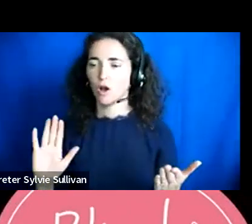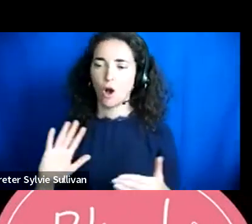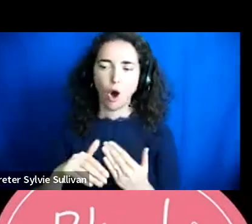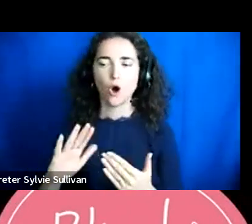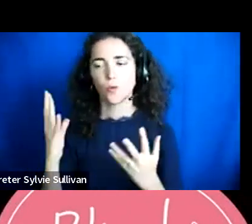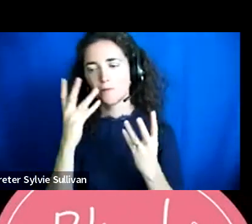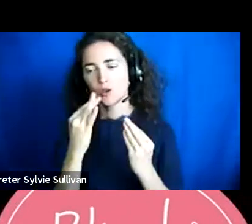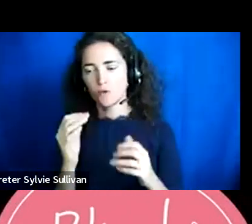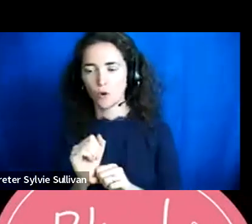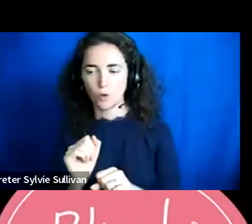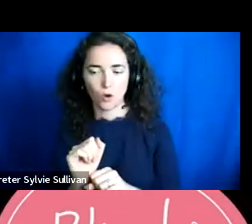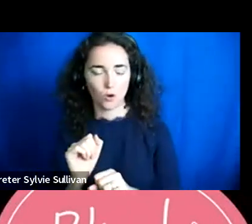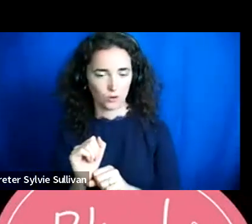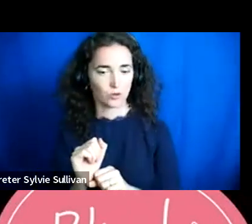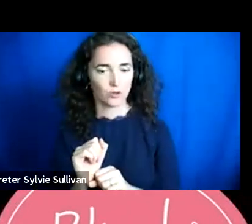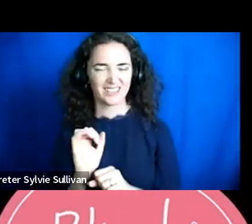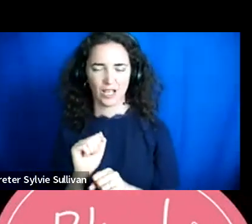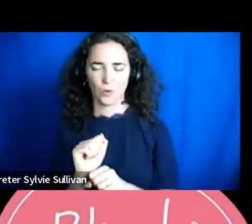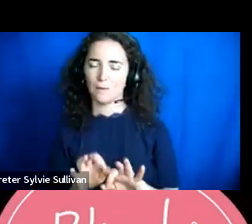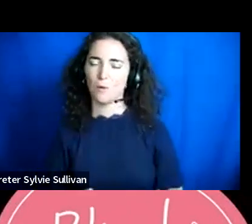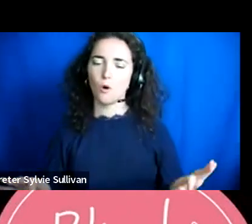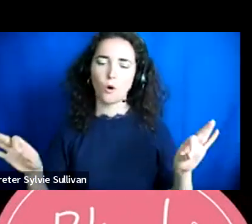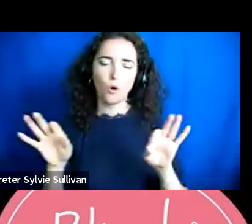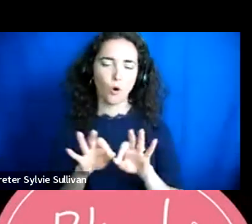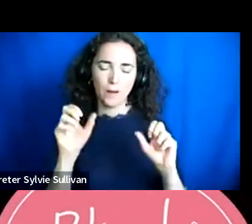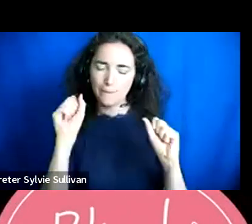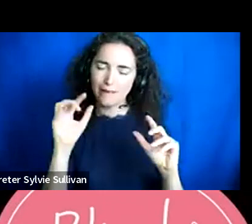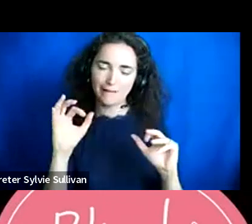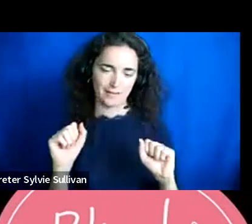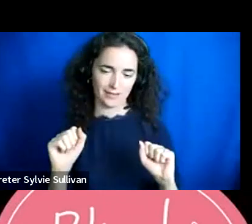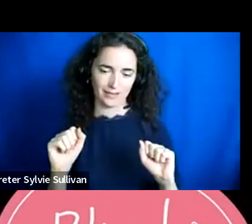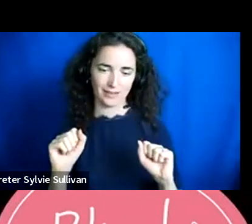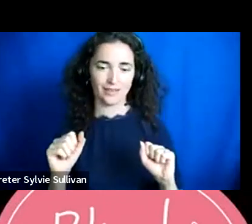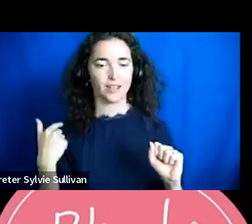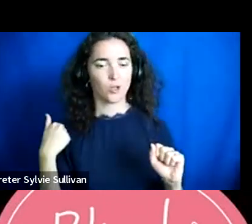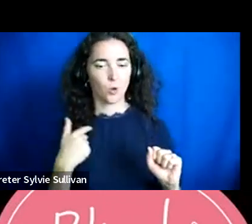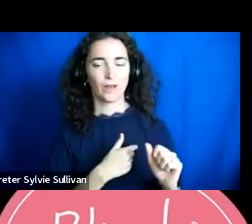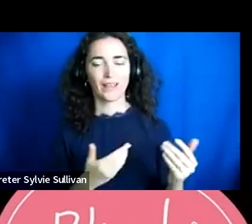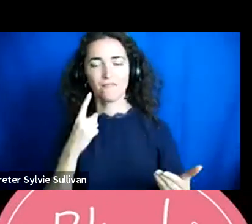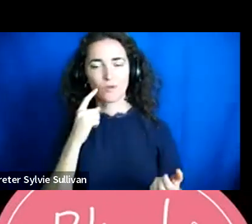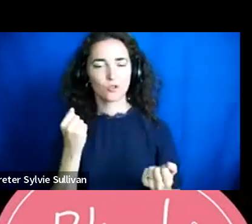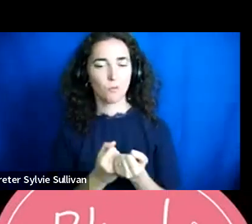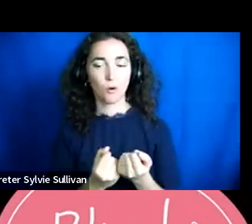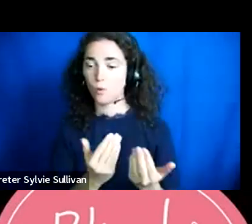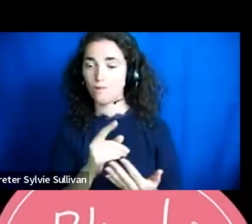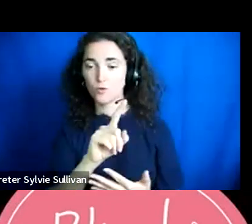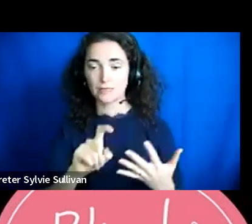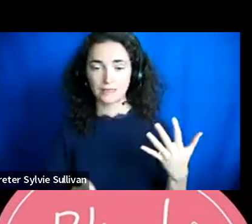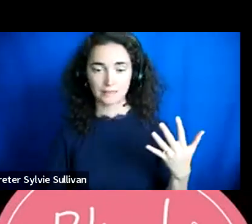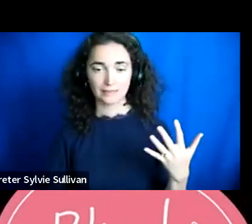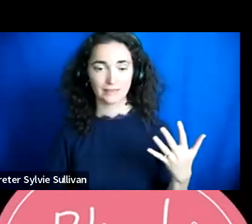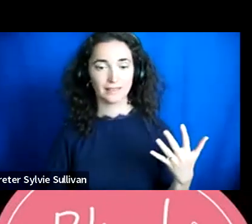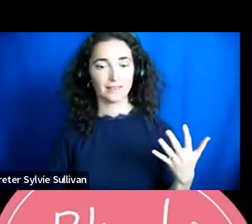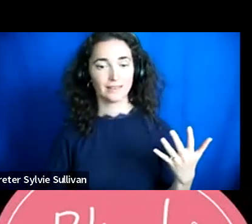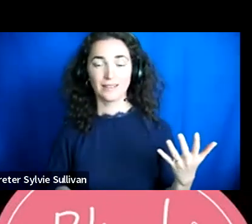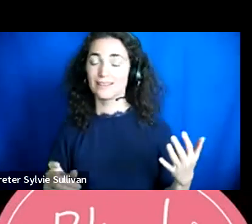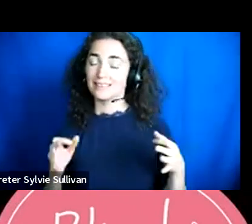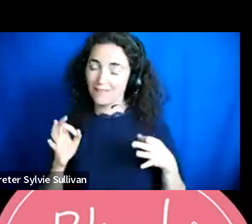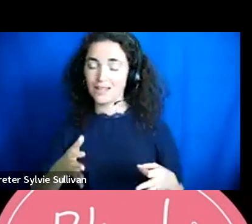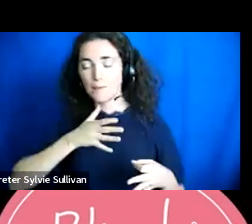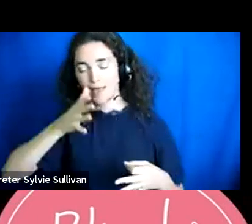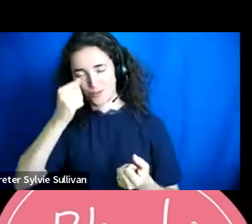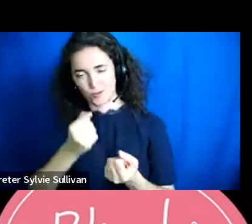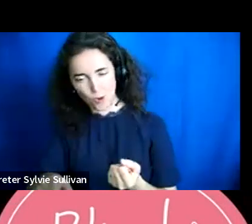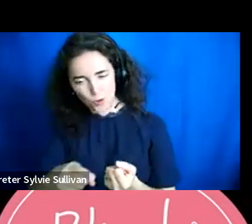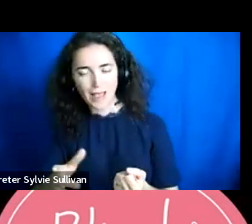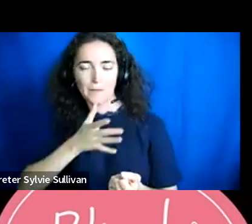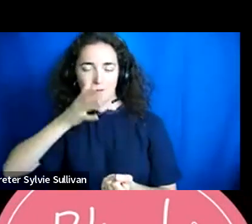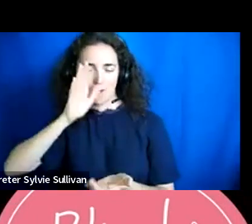This work is so important and amazing and we're here to support, with whatever you need. we don't have parents support and praise.